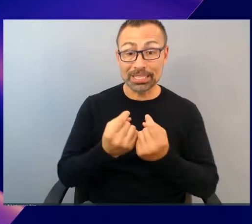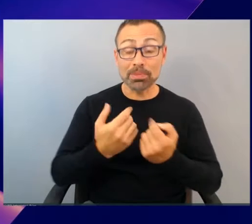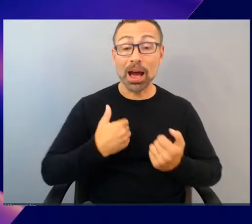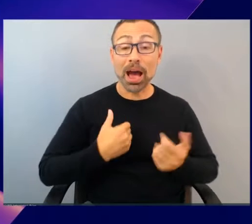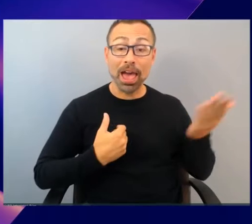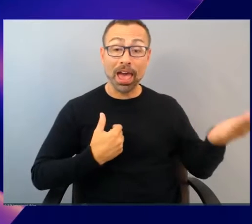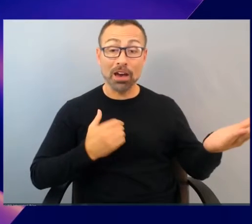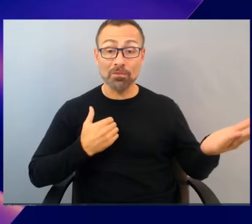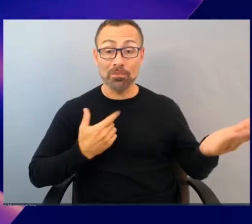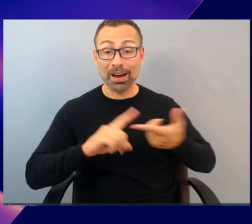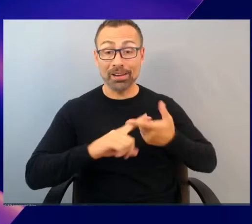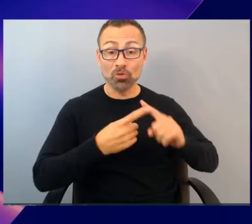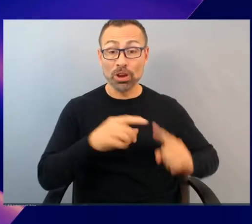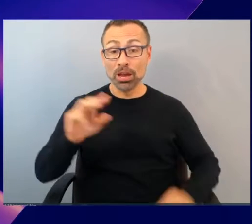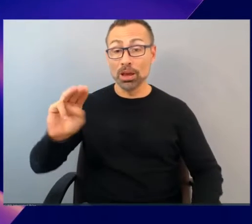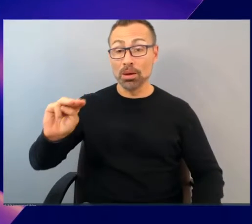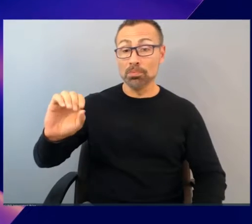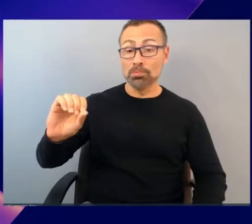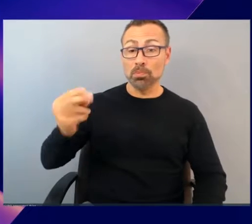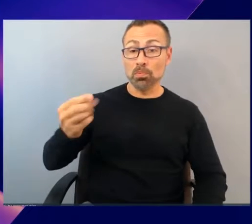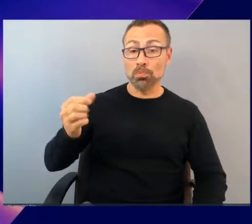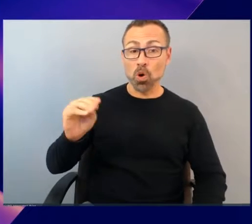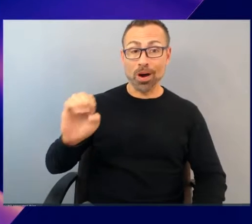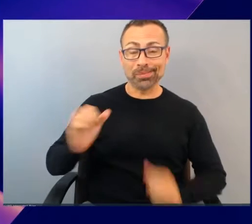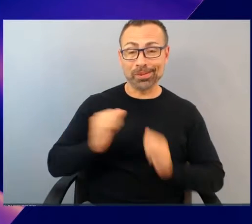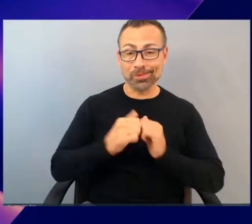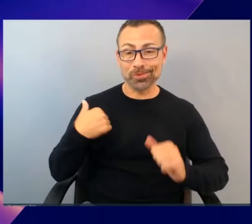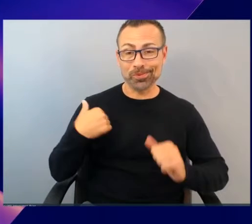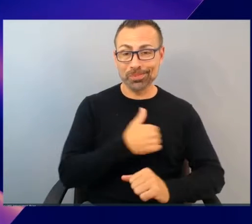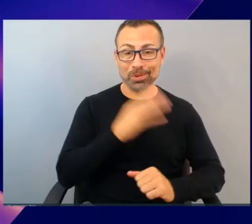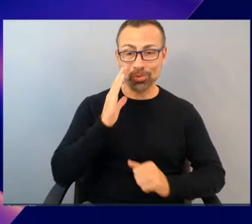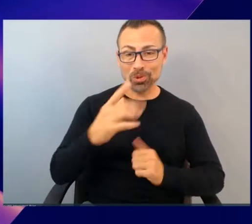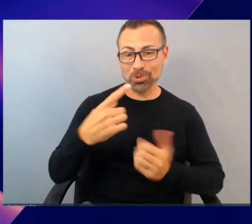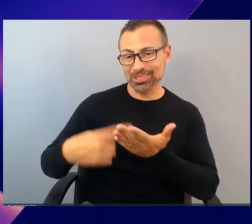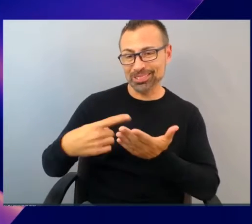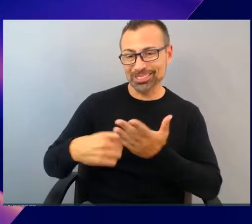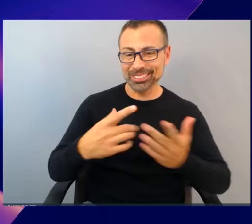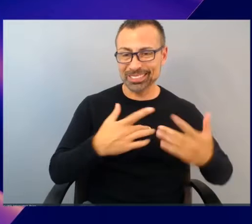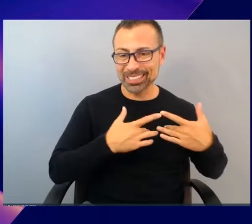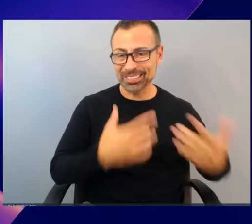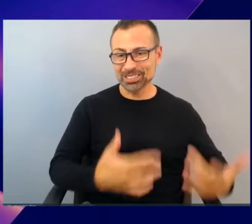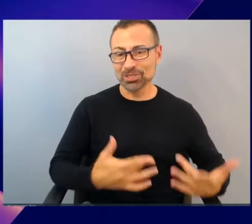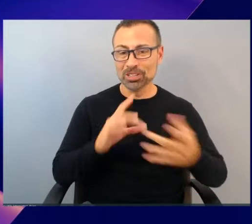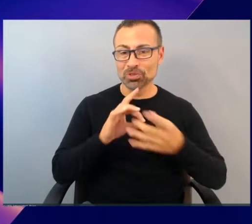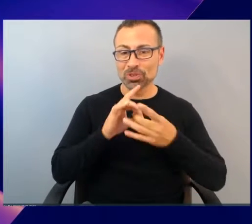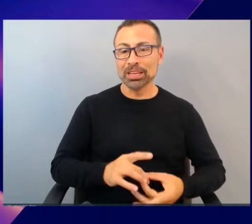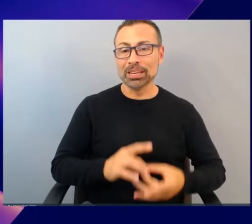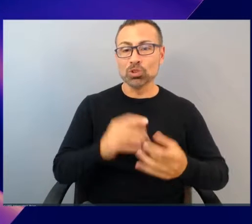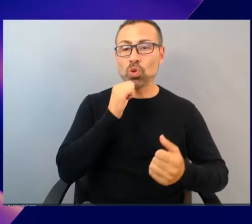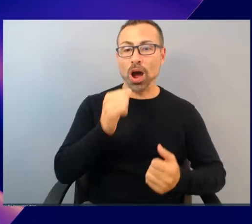and we're gonna discuss recent trends related to unauthorized use on web applications.